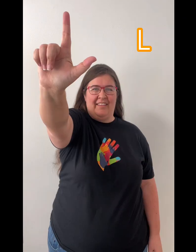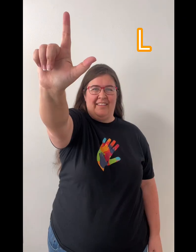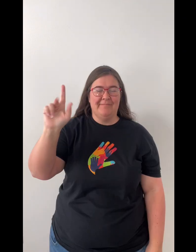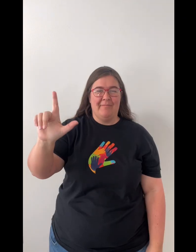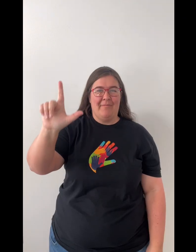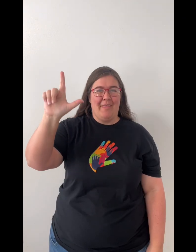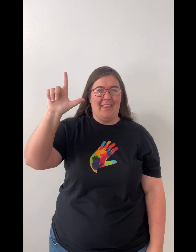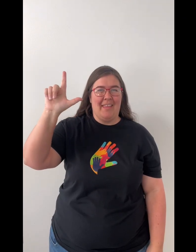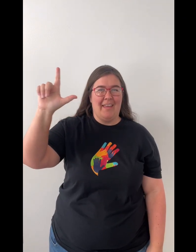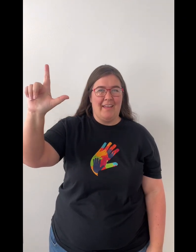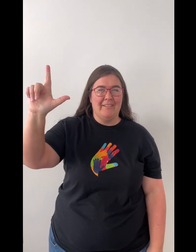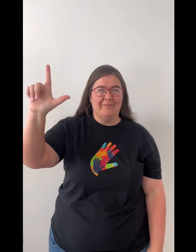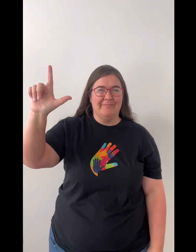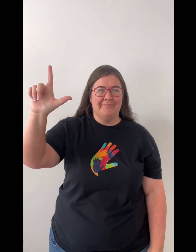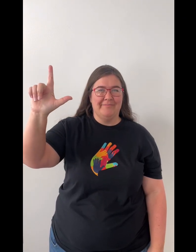How to sign L in ASL